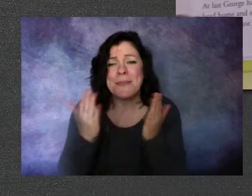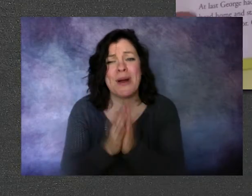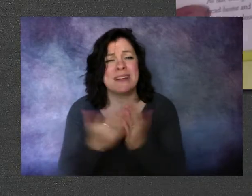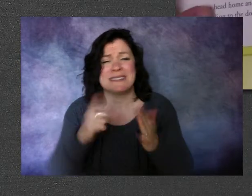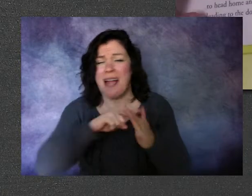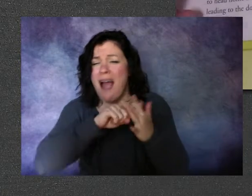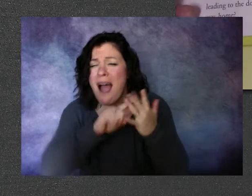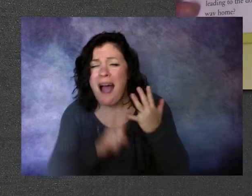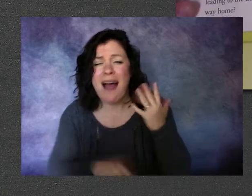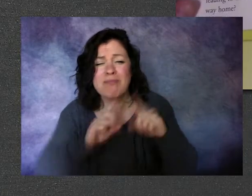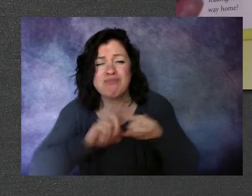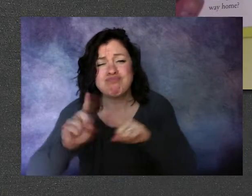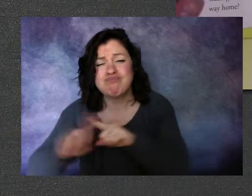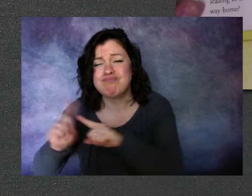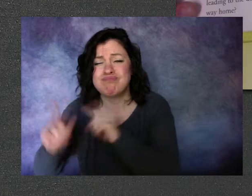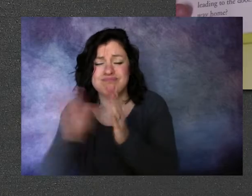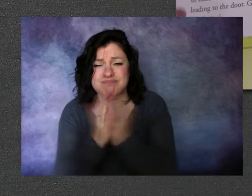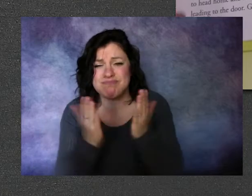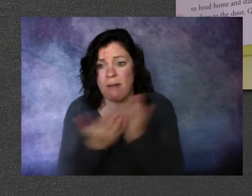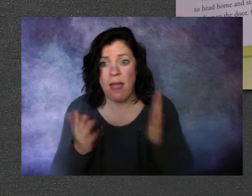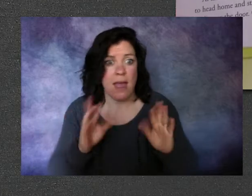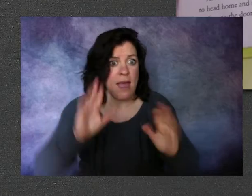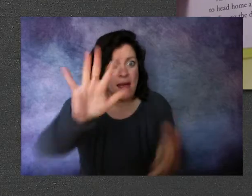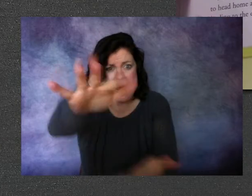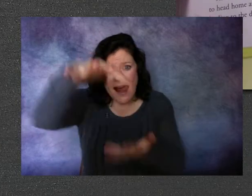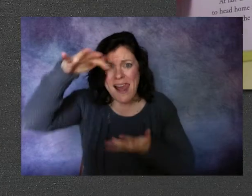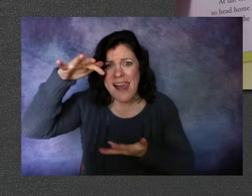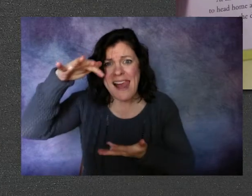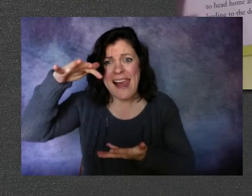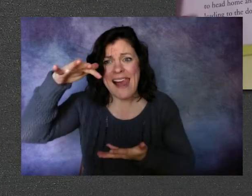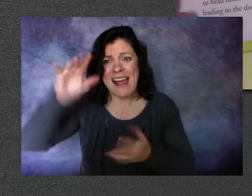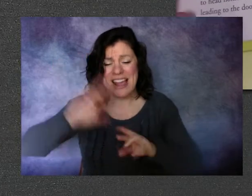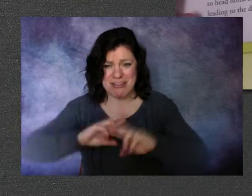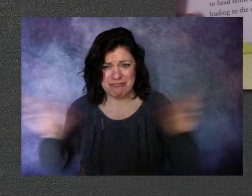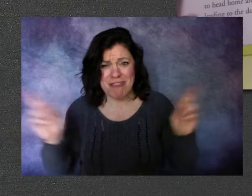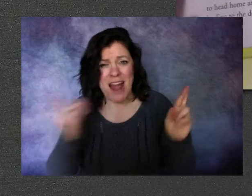At last, George had all the books he could handle. He couldn't wait to head home and start reading!